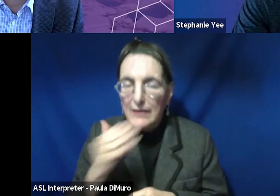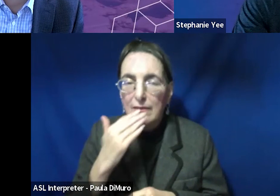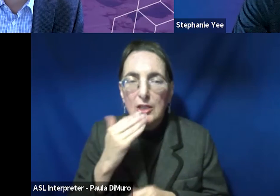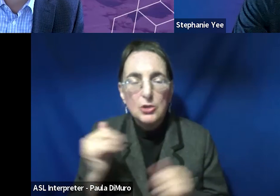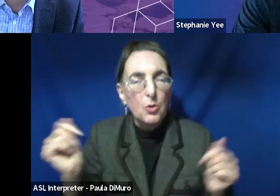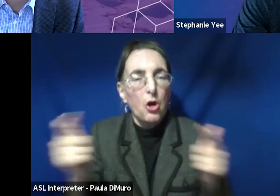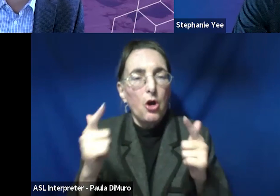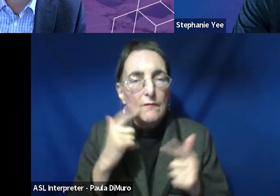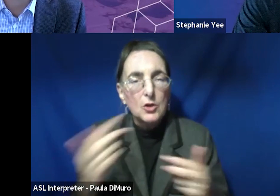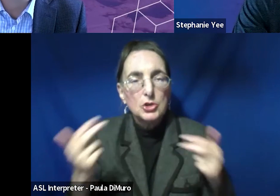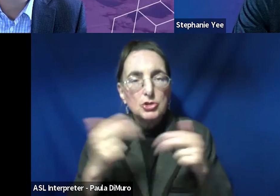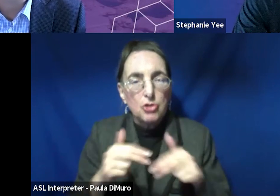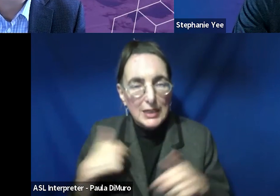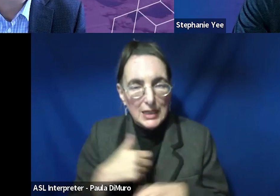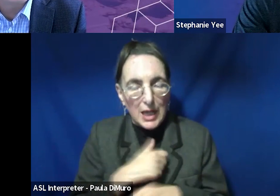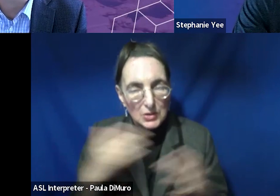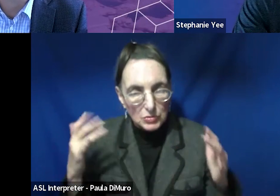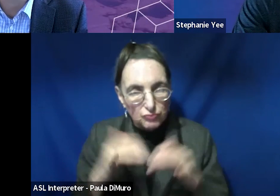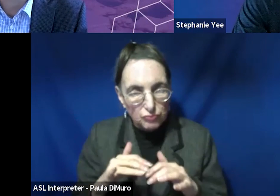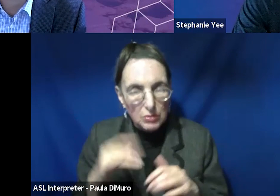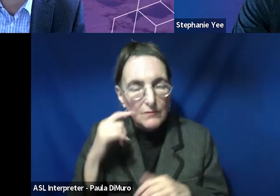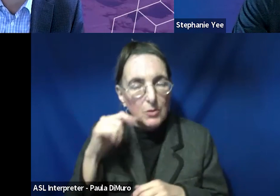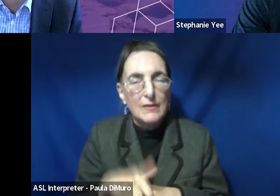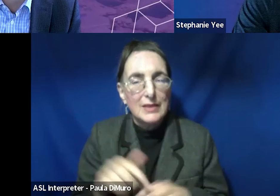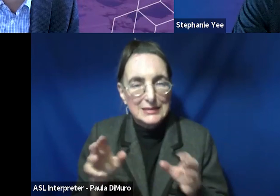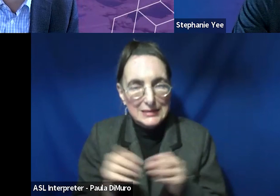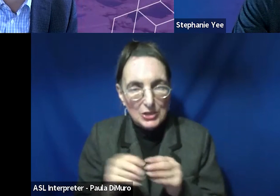We are going to put into the chat a link to a survey.